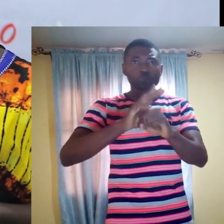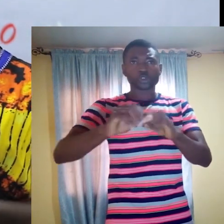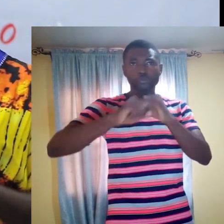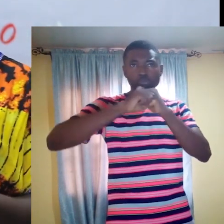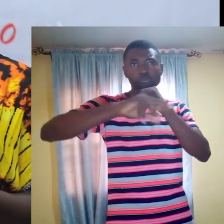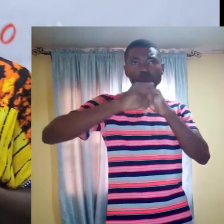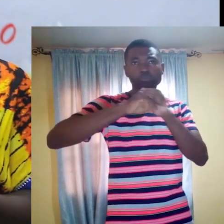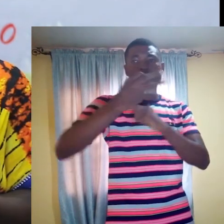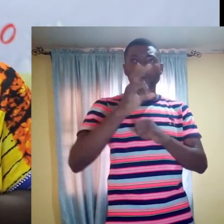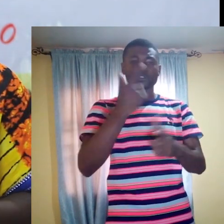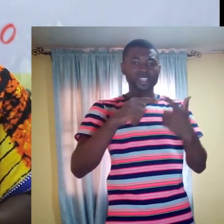aware but is fully involved in the promotion of sign language.